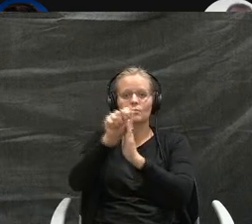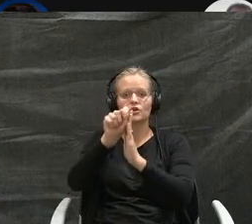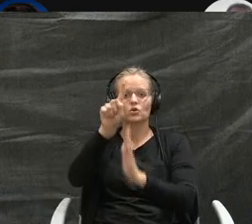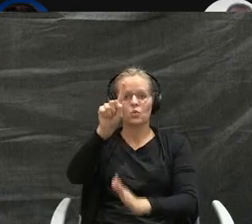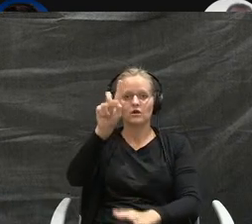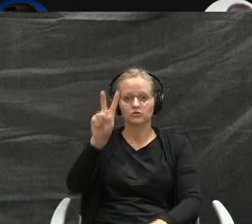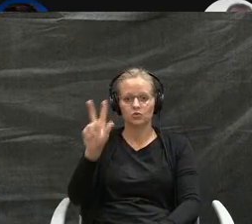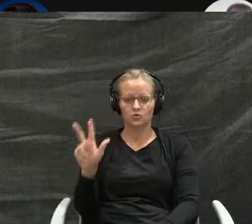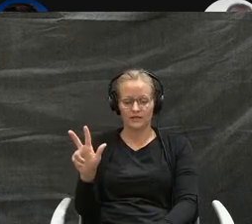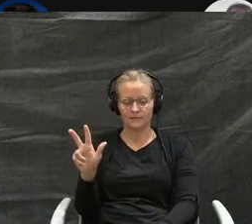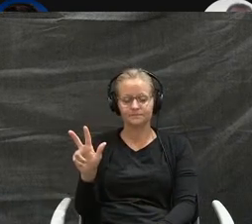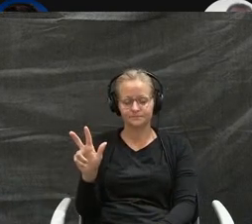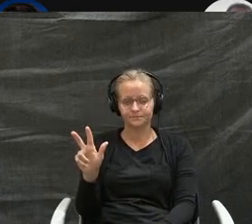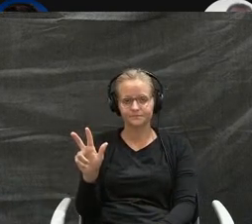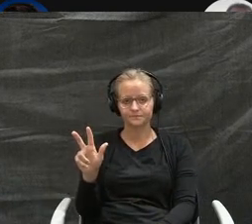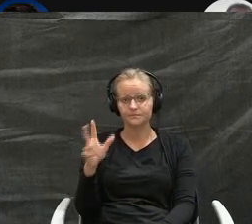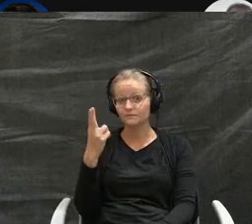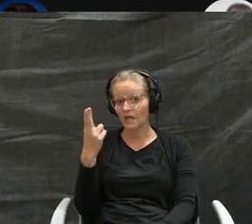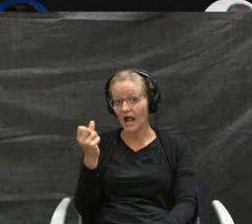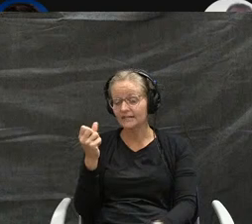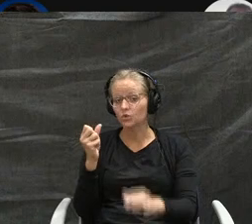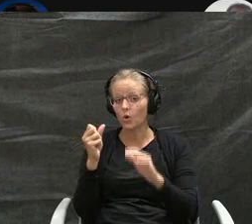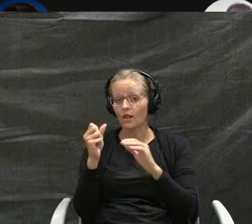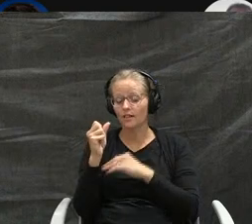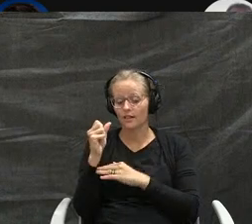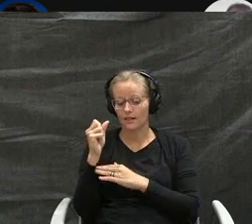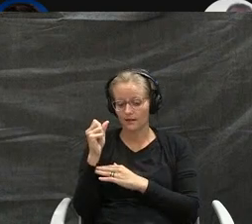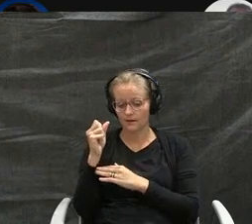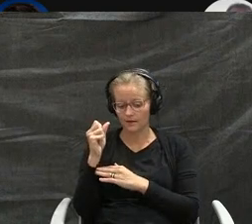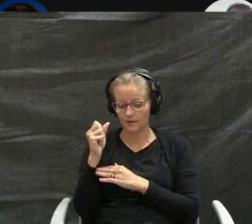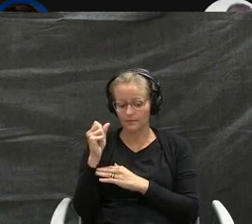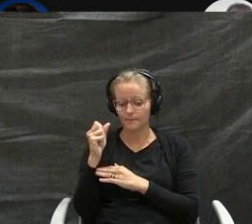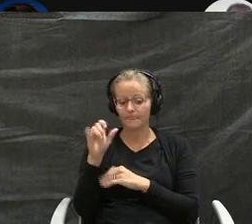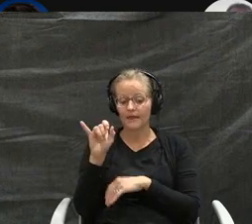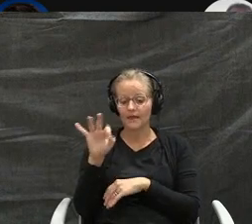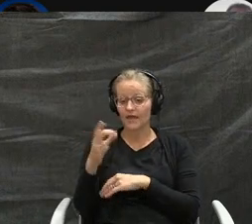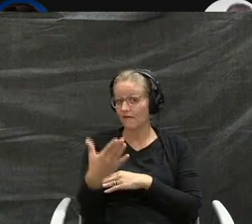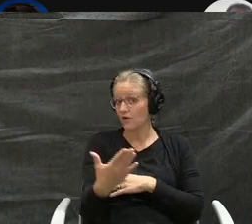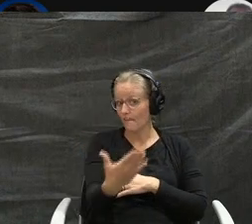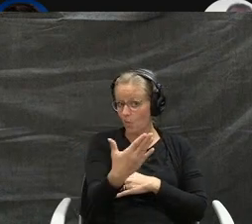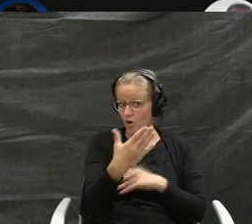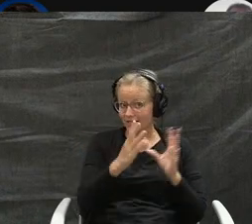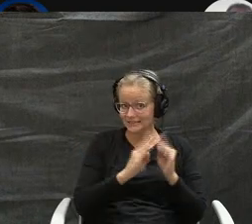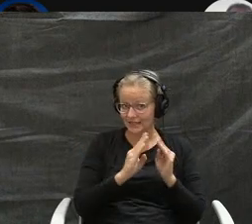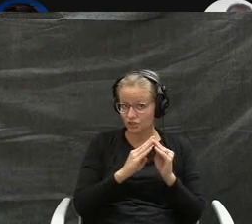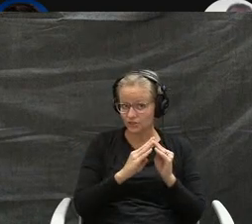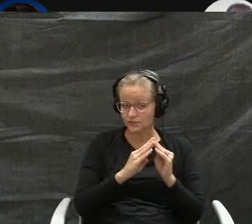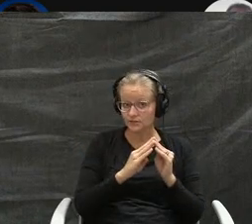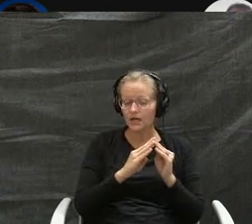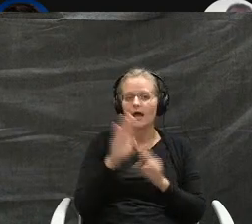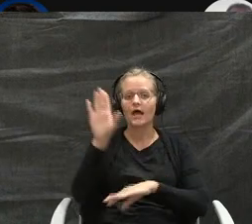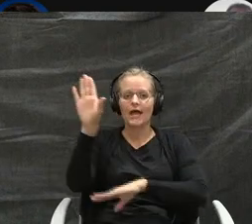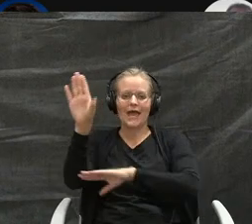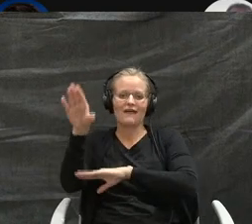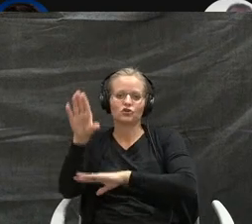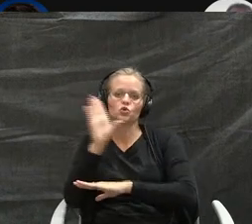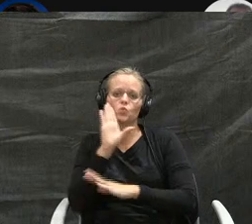three at the high school level. They there in the morning session. In the afternoon they would have specific assignments